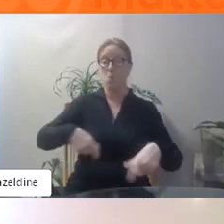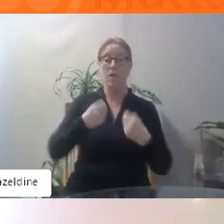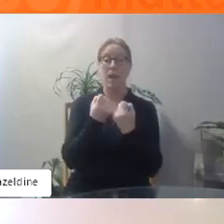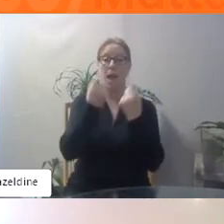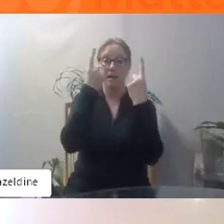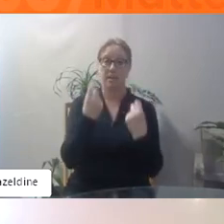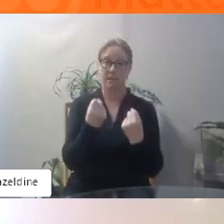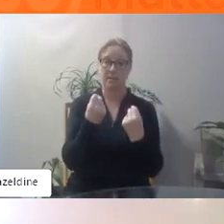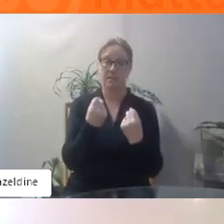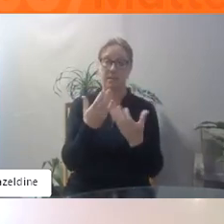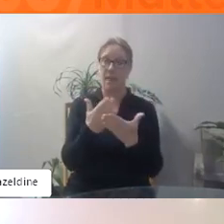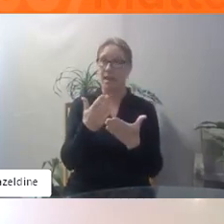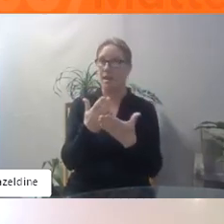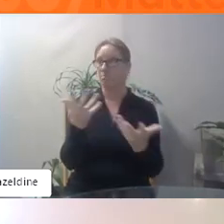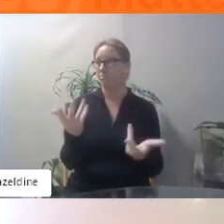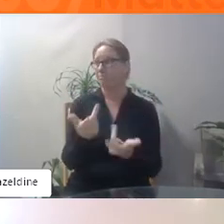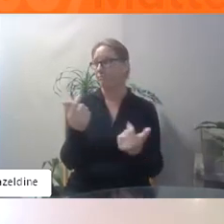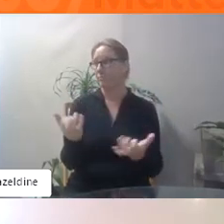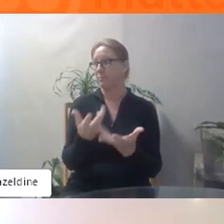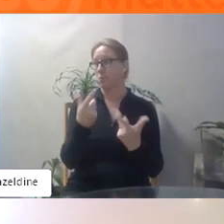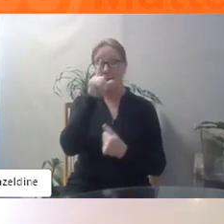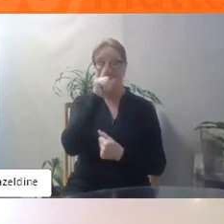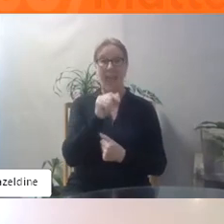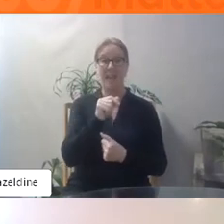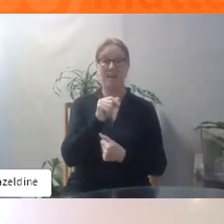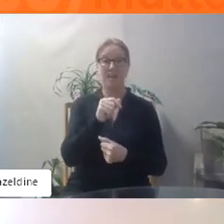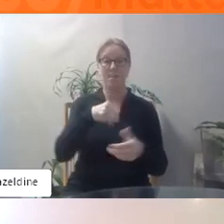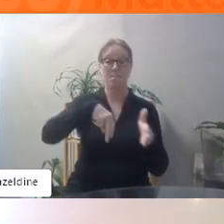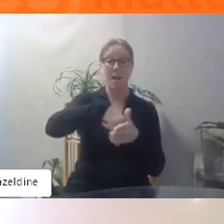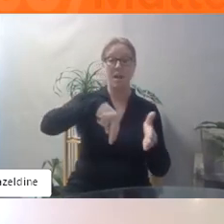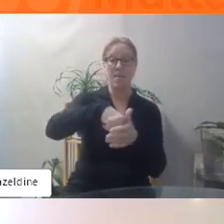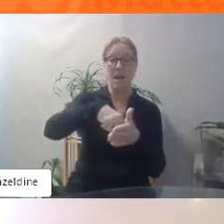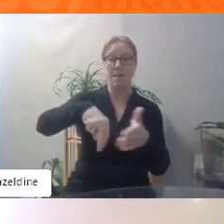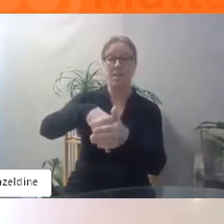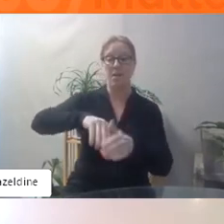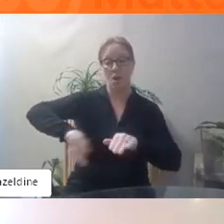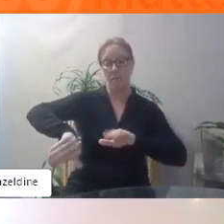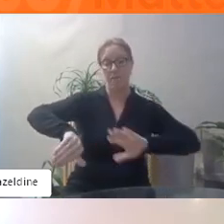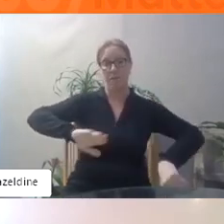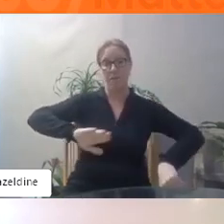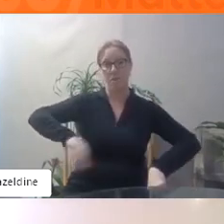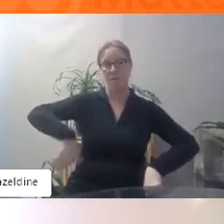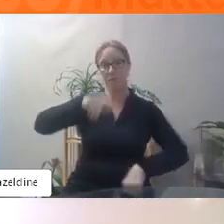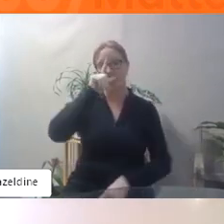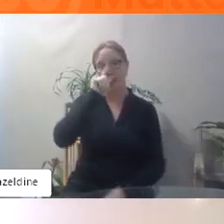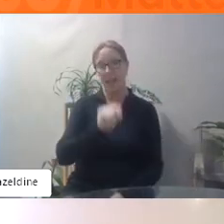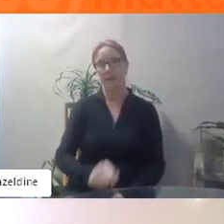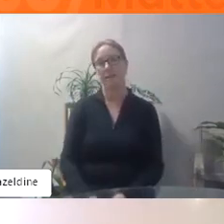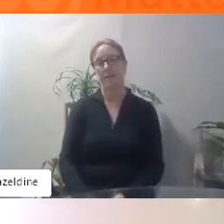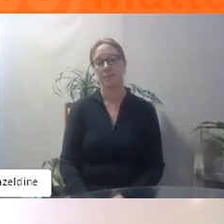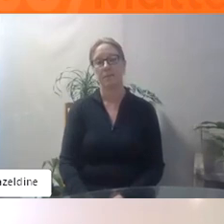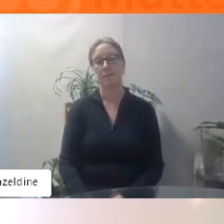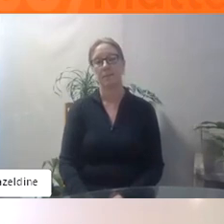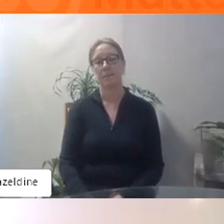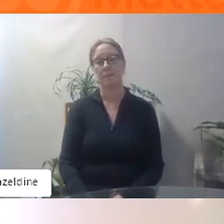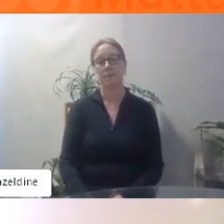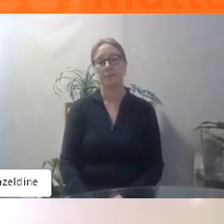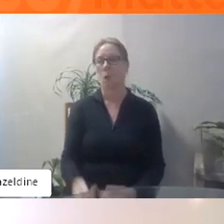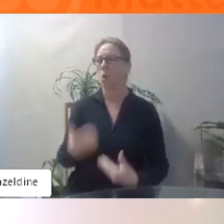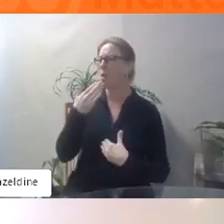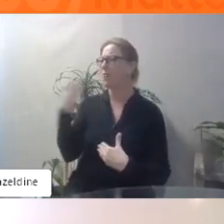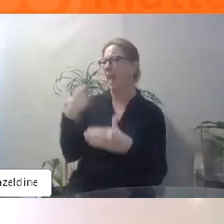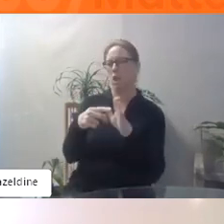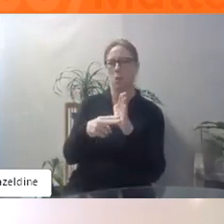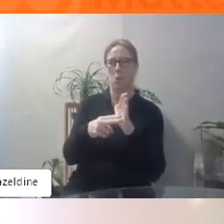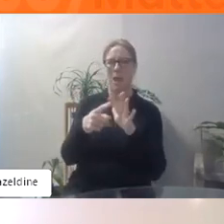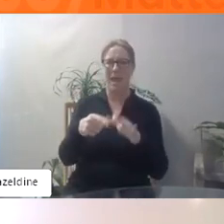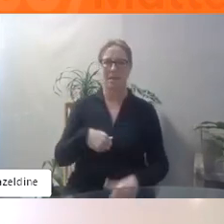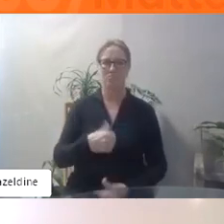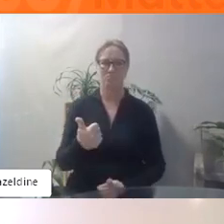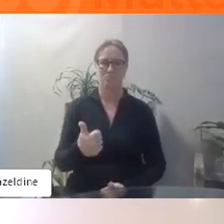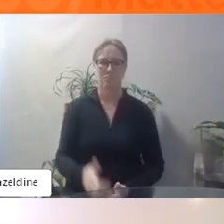that we can break down these barriers. Yeah, so -- Thank you Ann, that